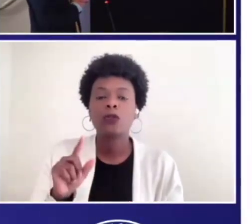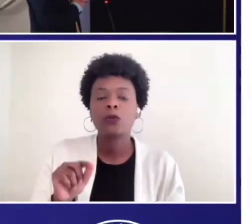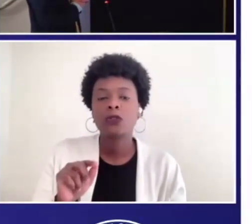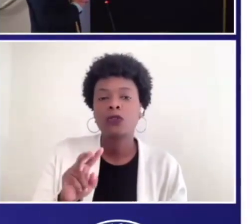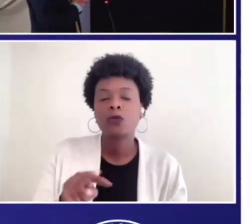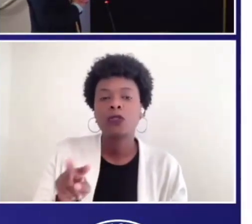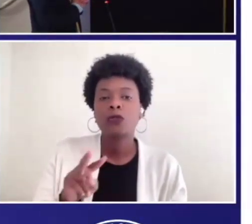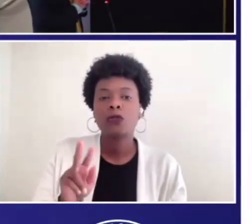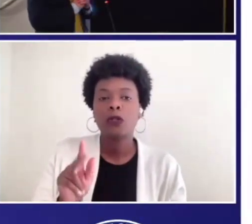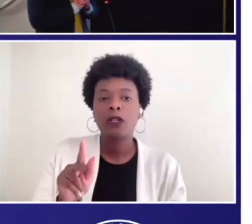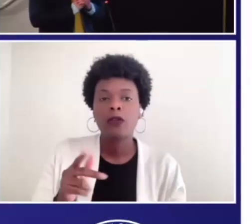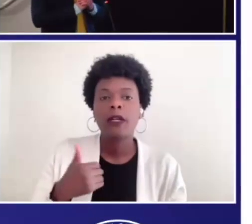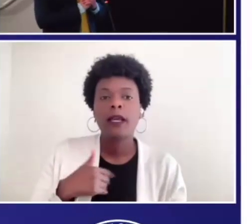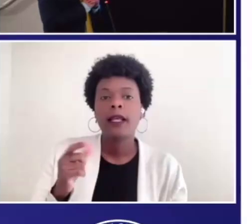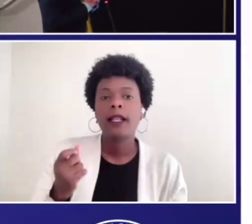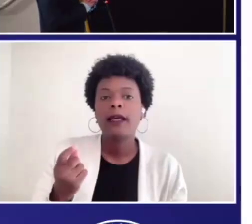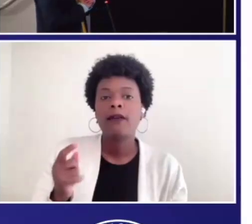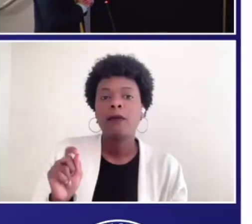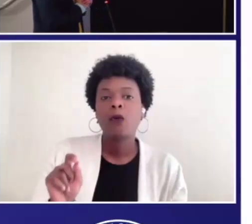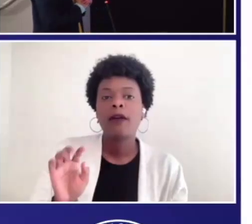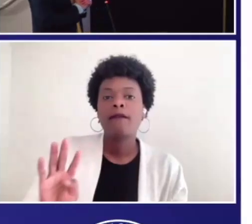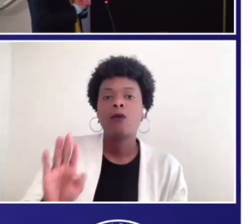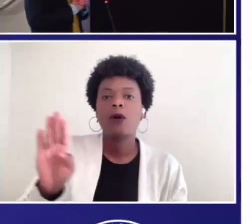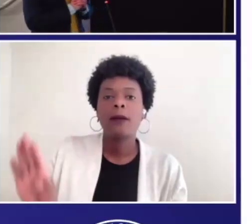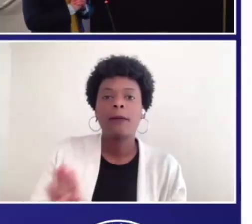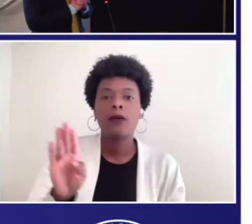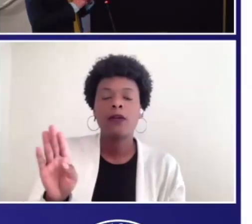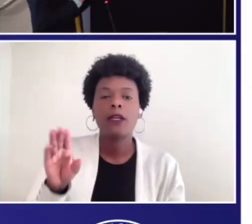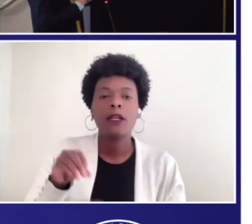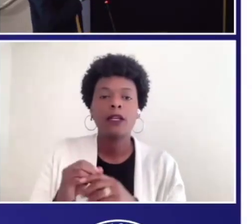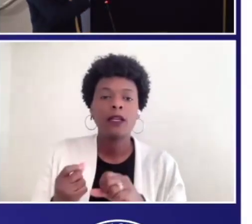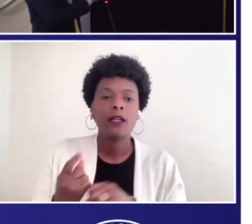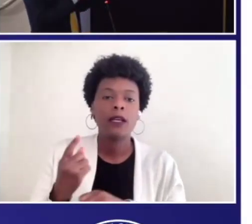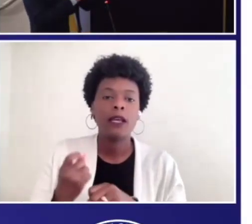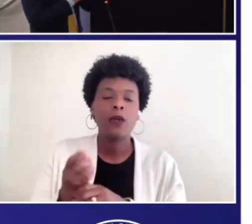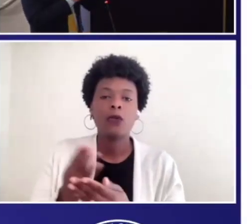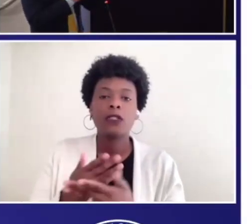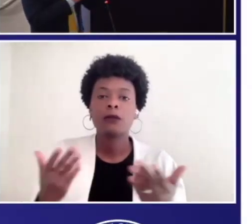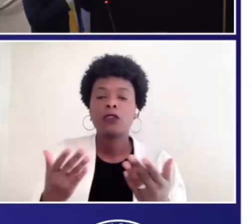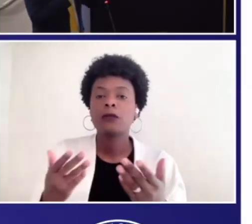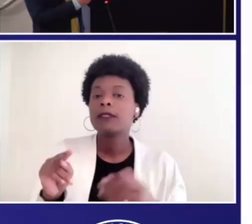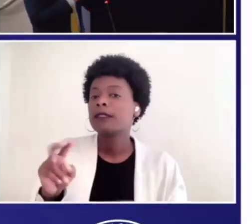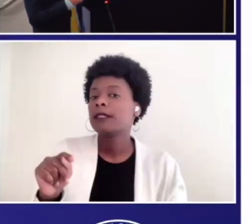there's a total of 11.4 billion in annual disbursements, or a net increase of 400